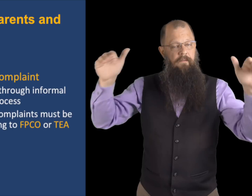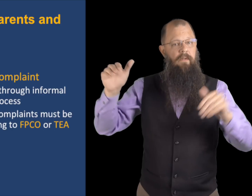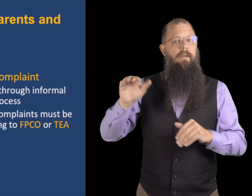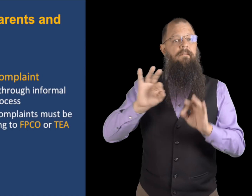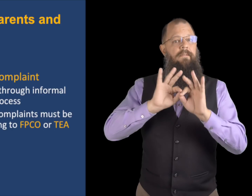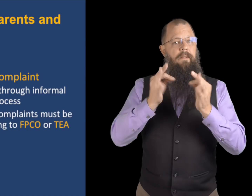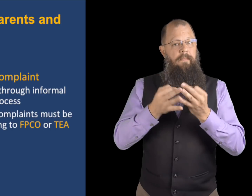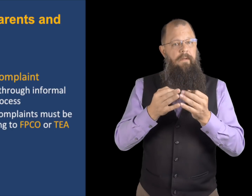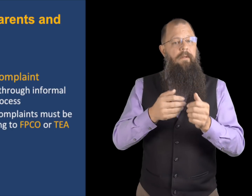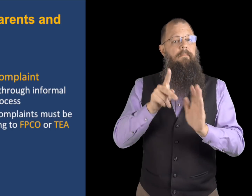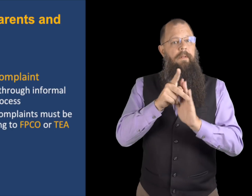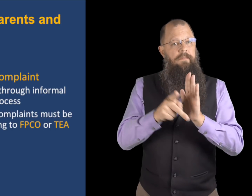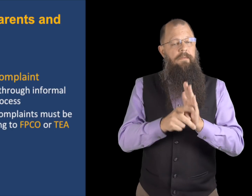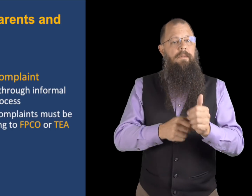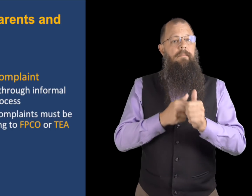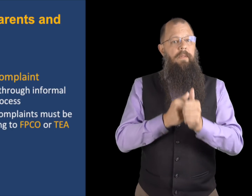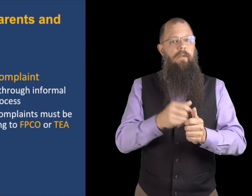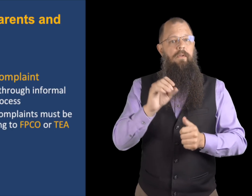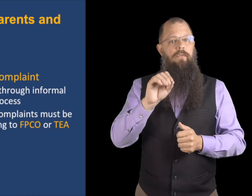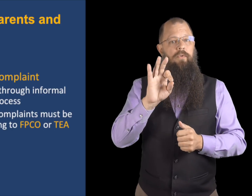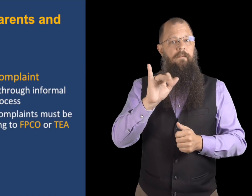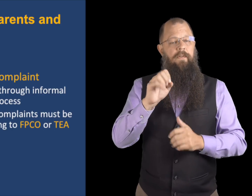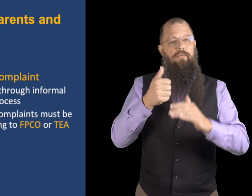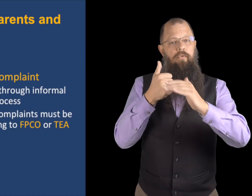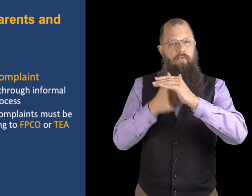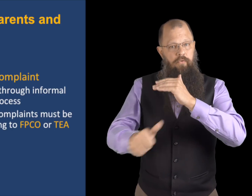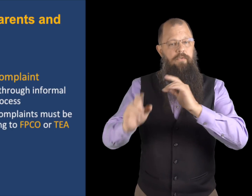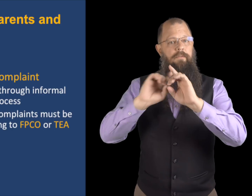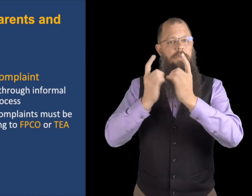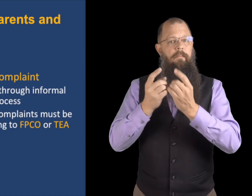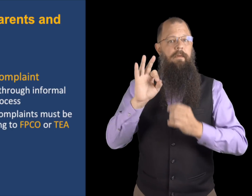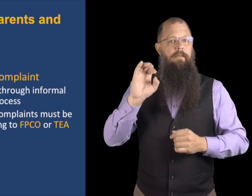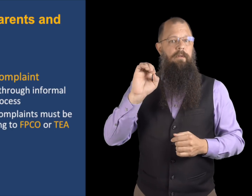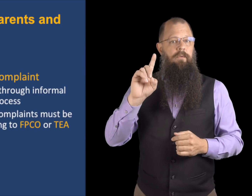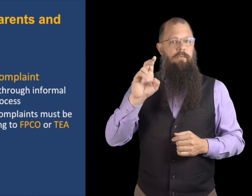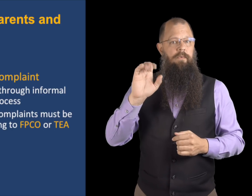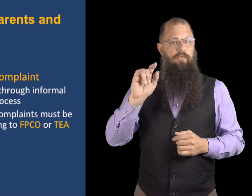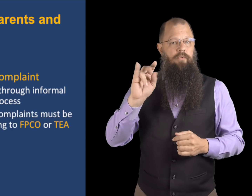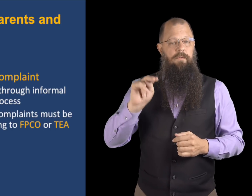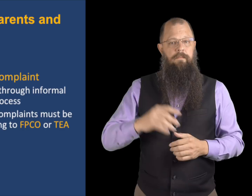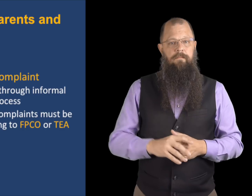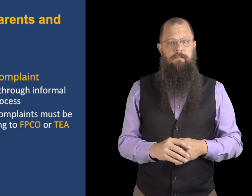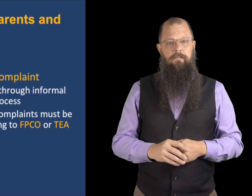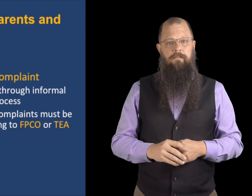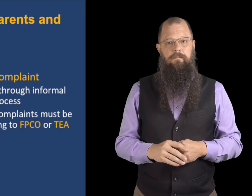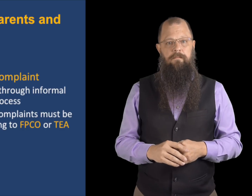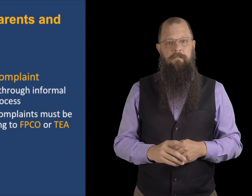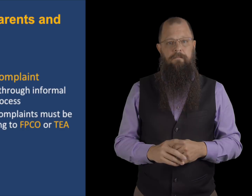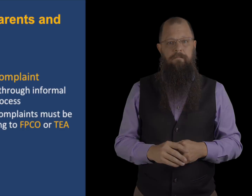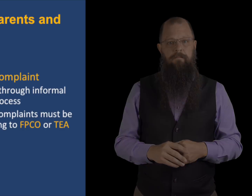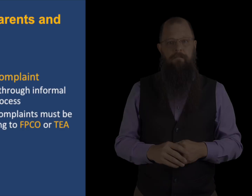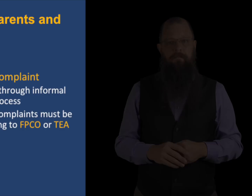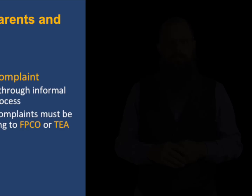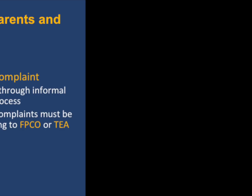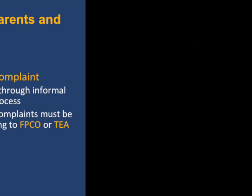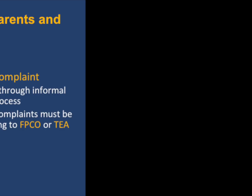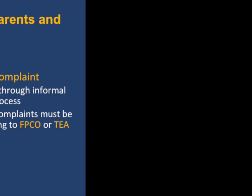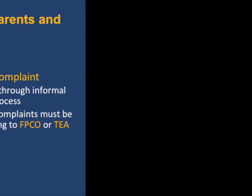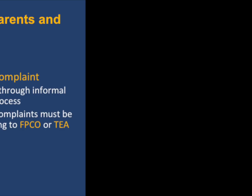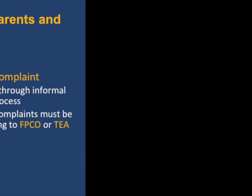at the federal level with the Family Policy Compliance Office under the Department of Education.